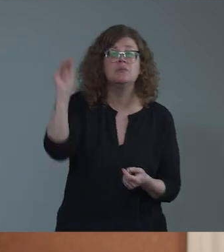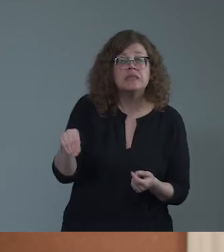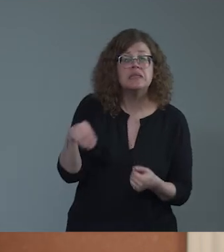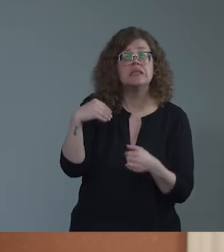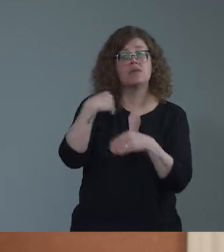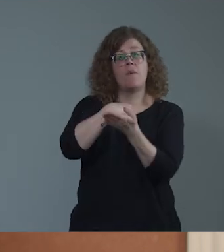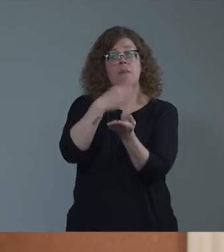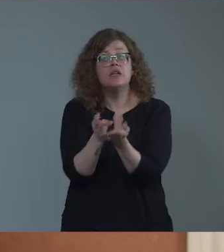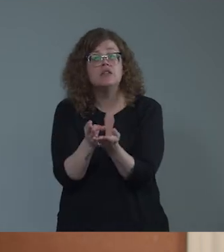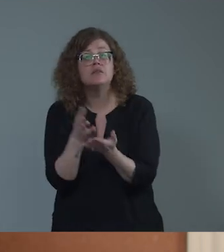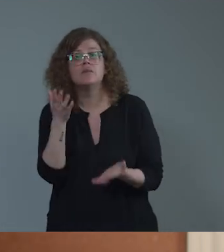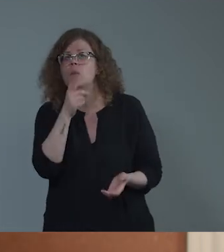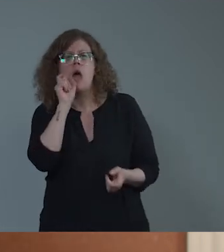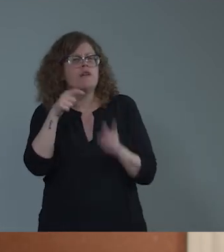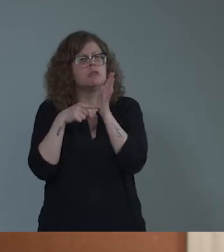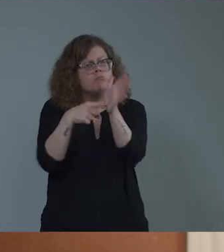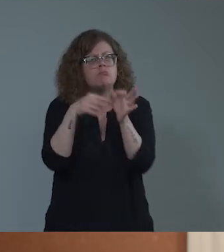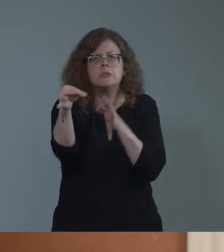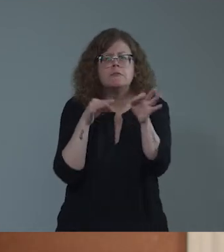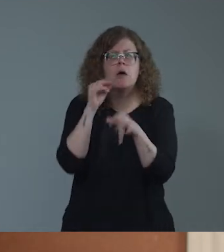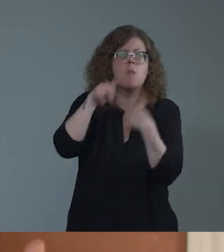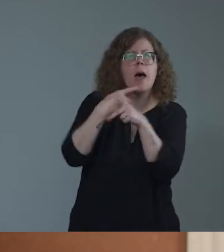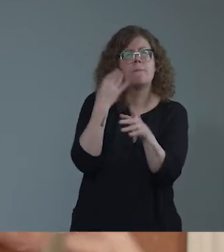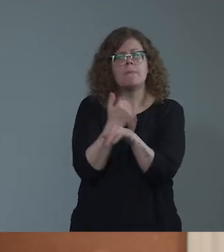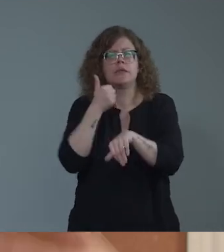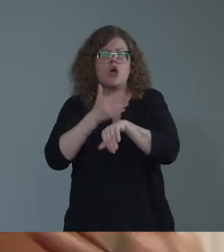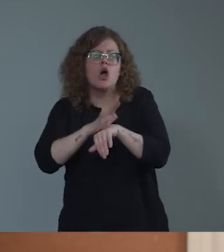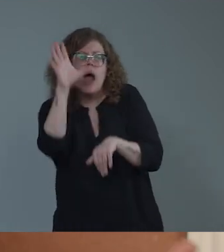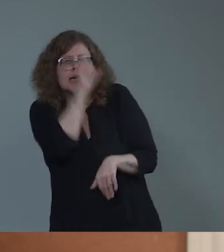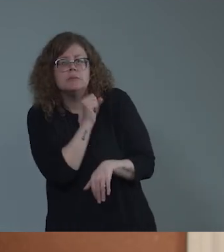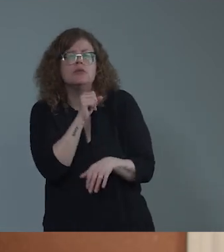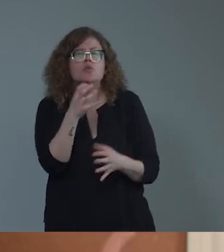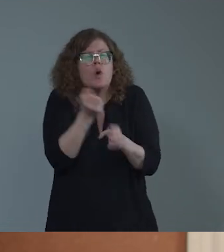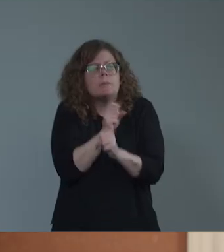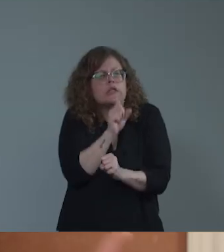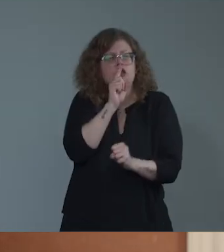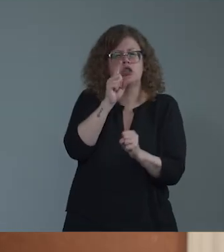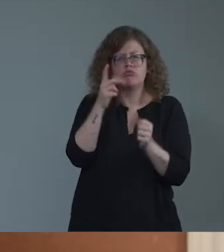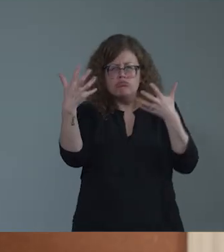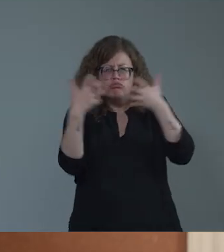start to understand what you're asking of the artist, and add on any additional fees for tasks that you're requiring them